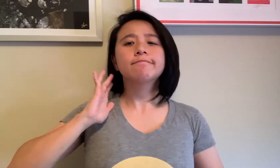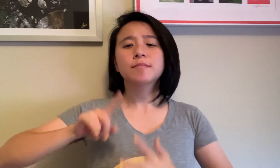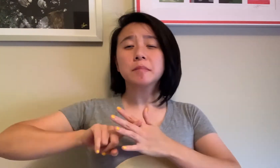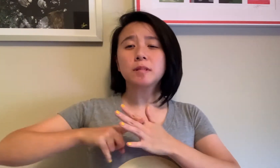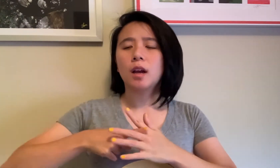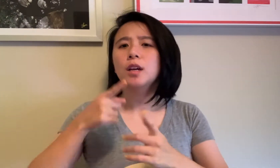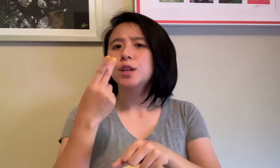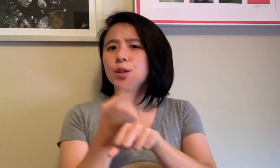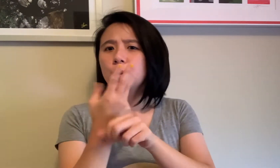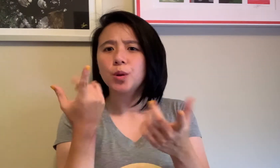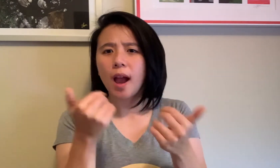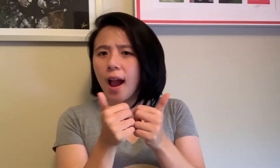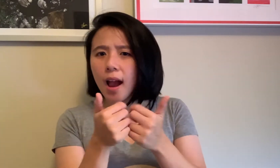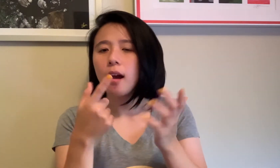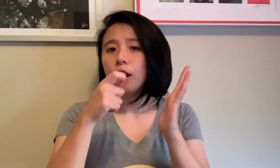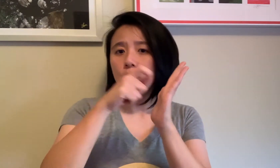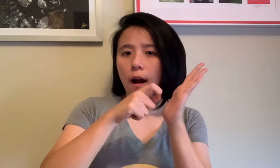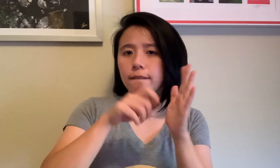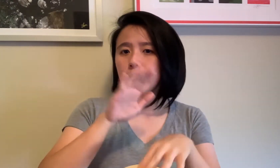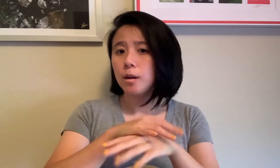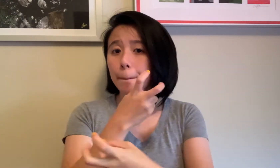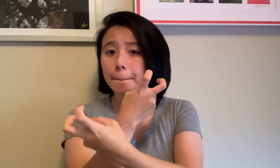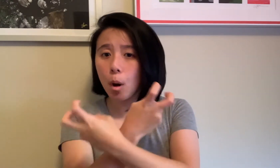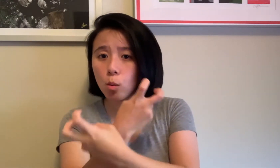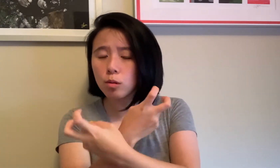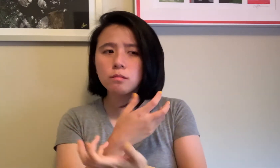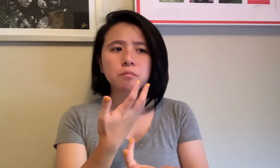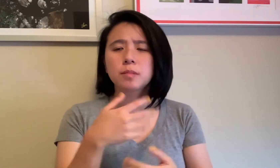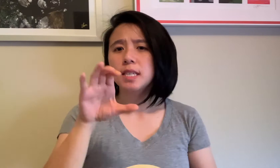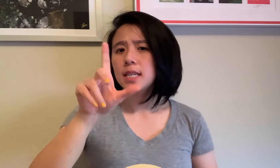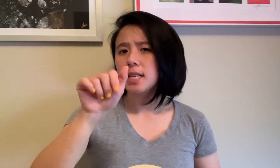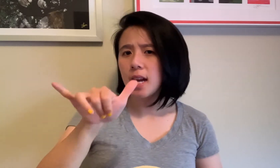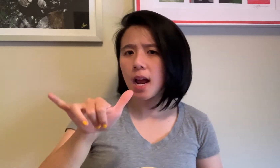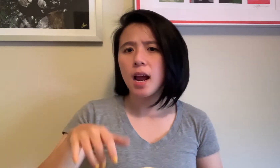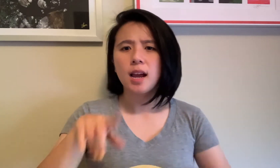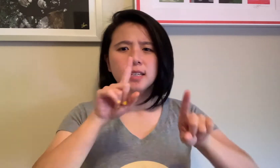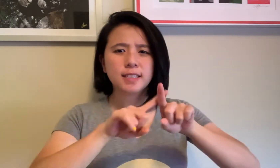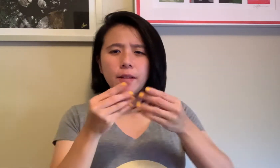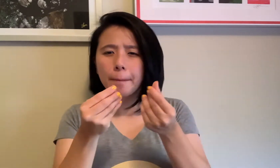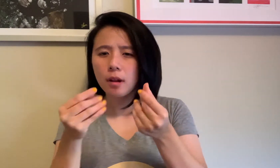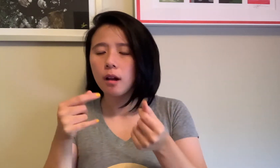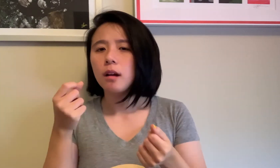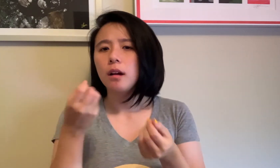A long time ago, they first made chops by carving on bones, clay, and different materials.